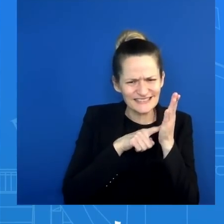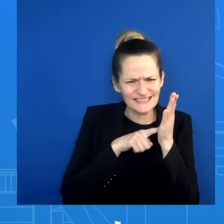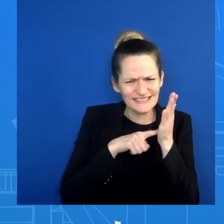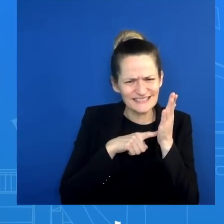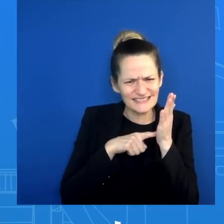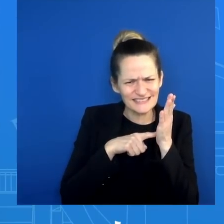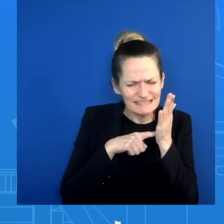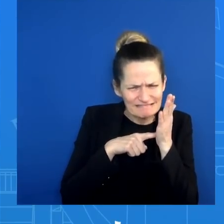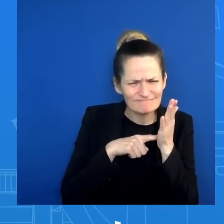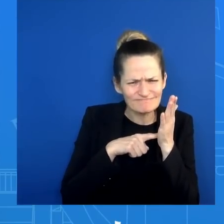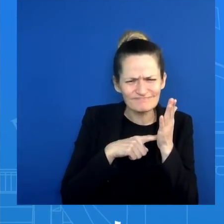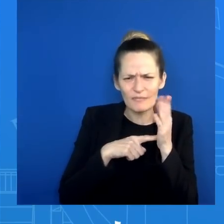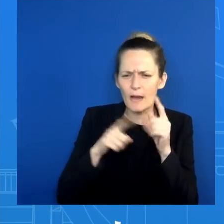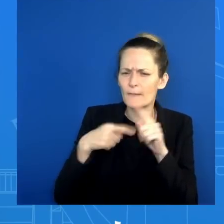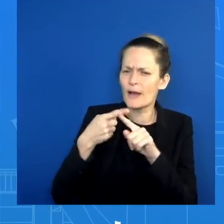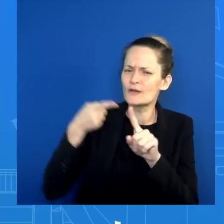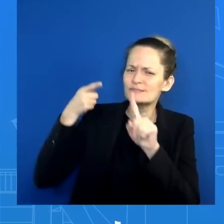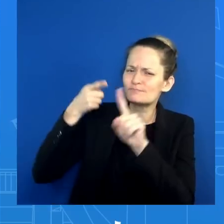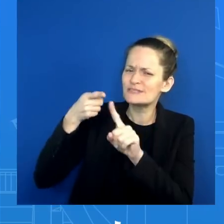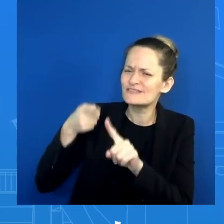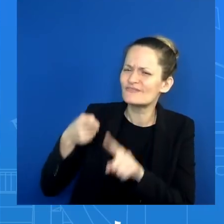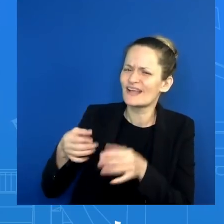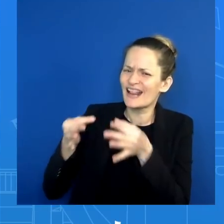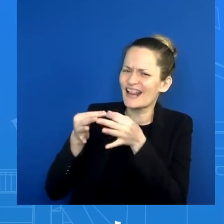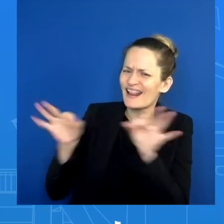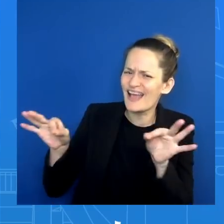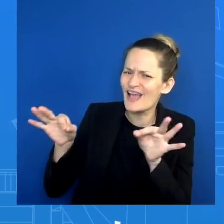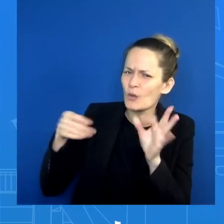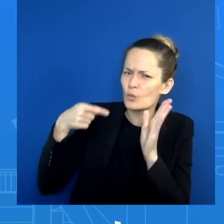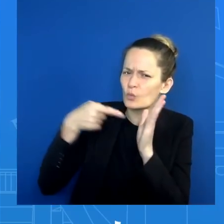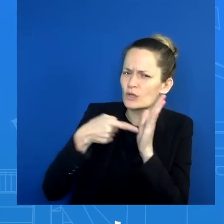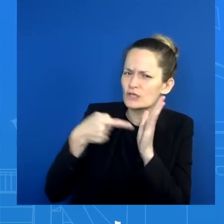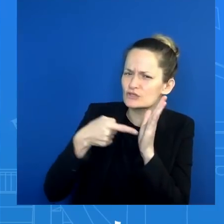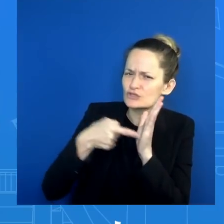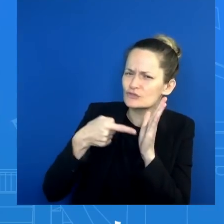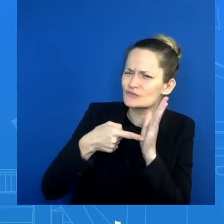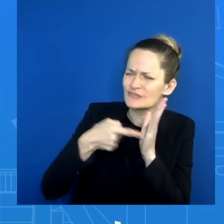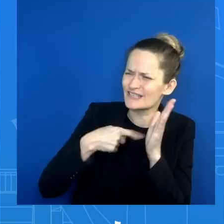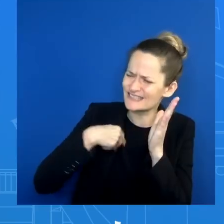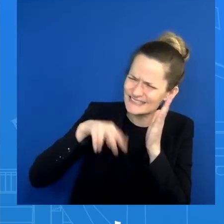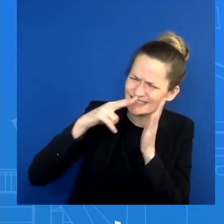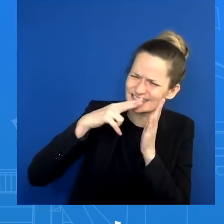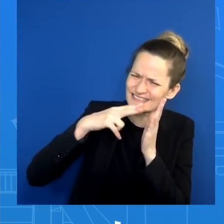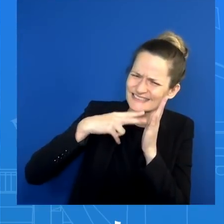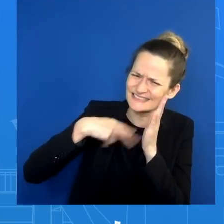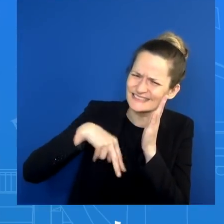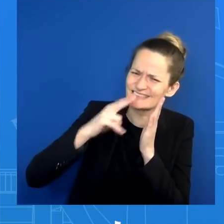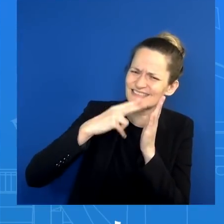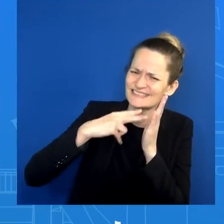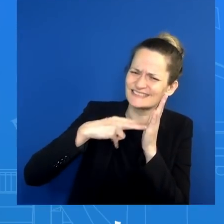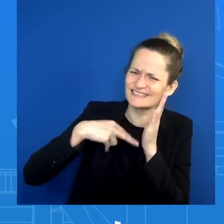during the last year and a half. I found scores of them. I promise I will read them all. But just a couple.